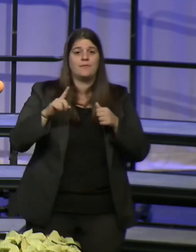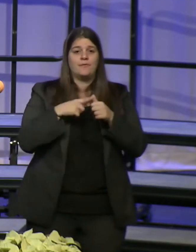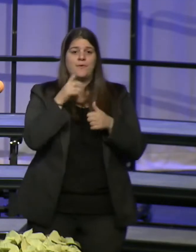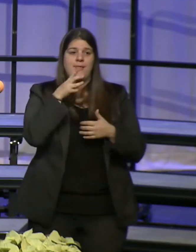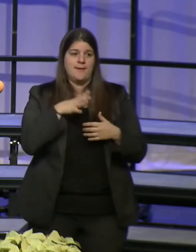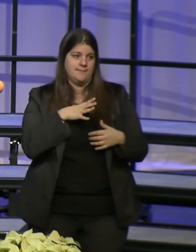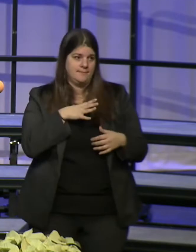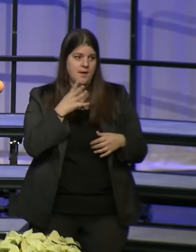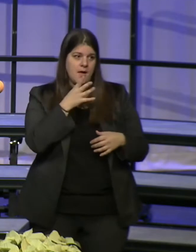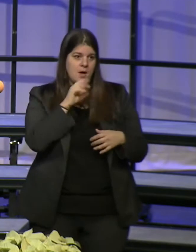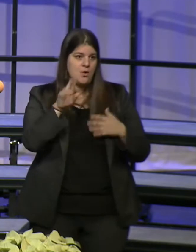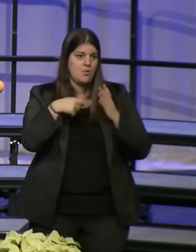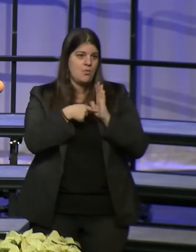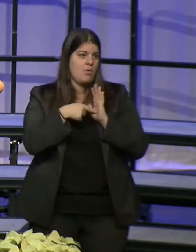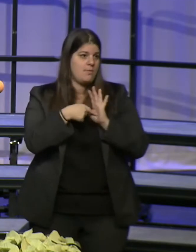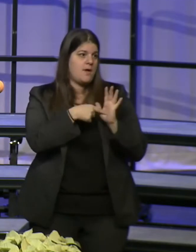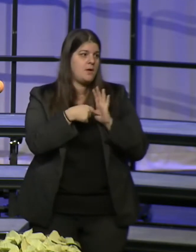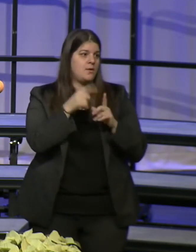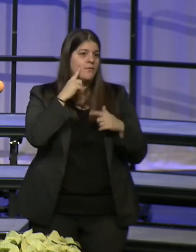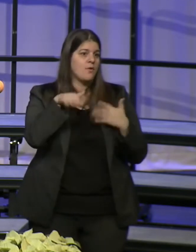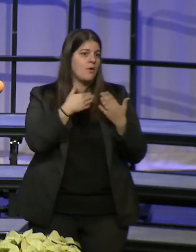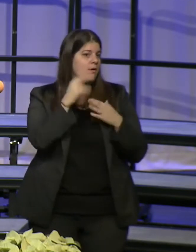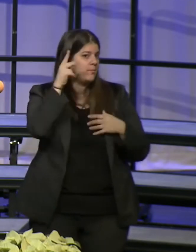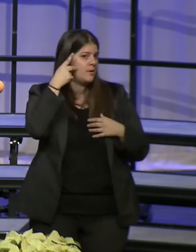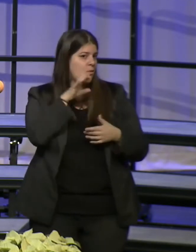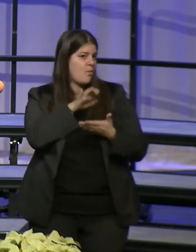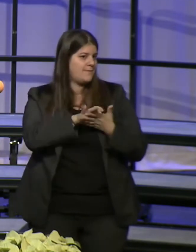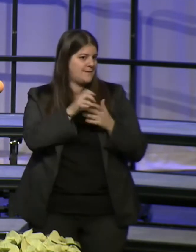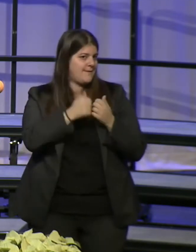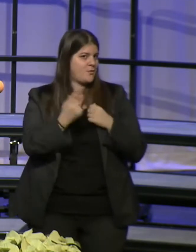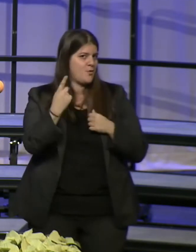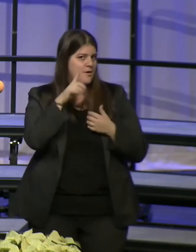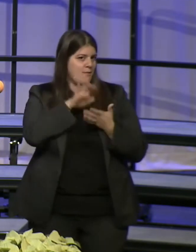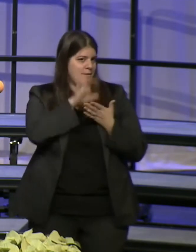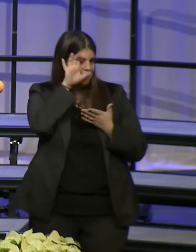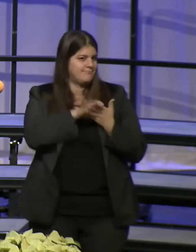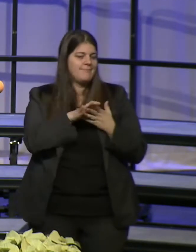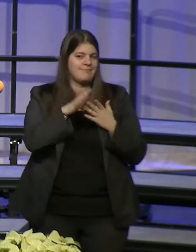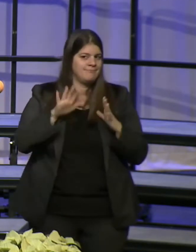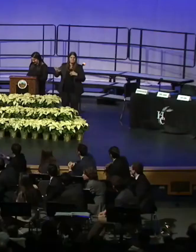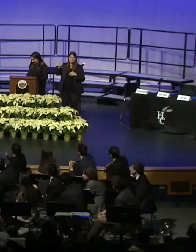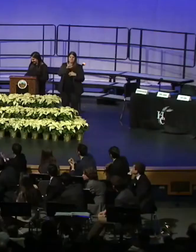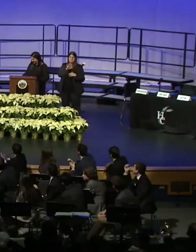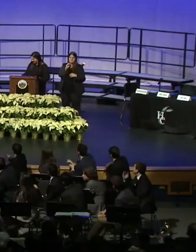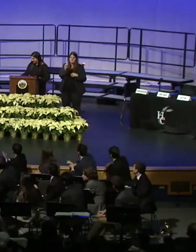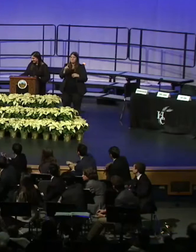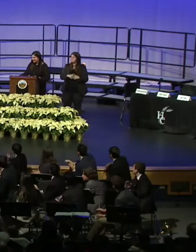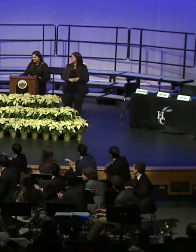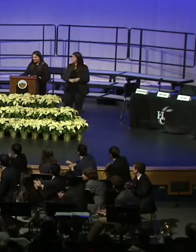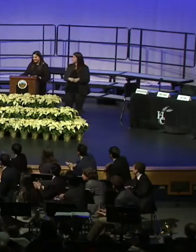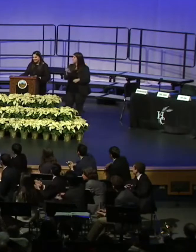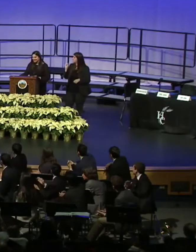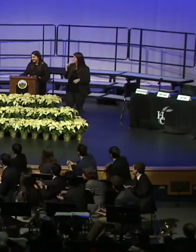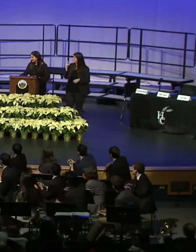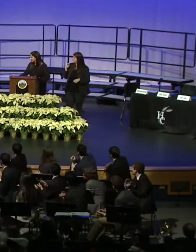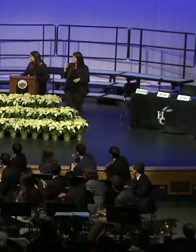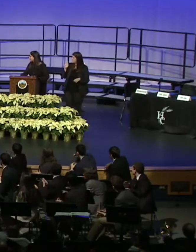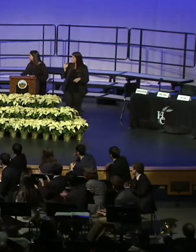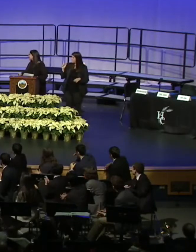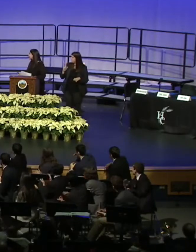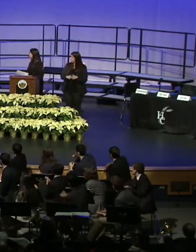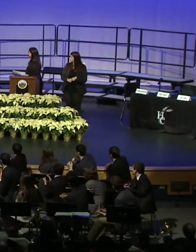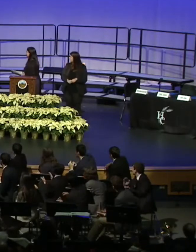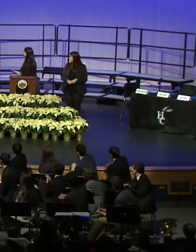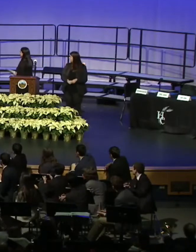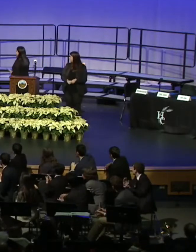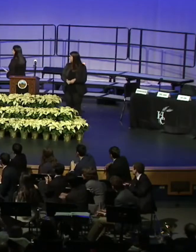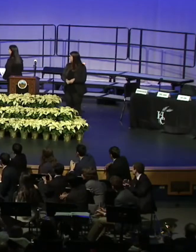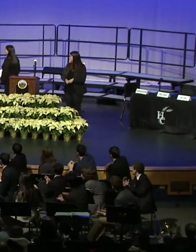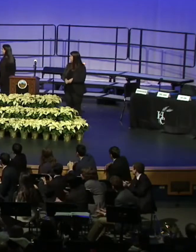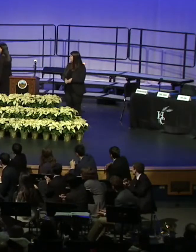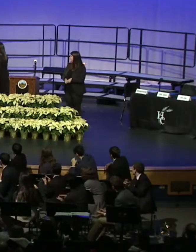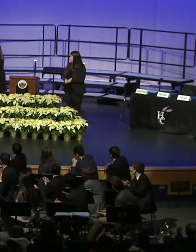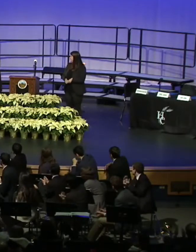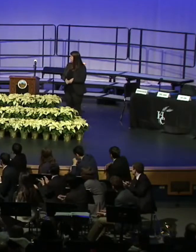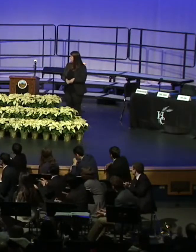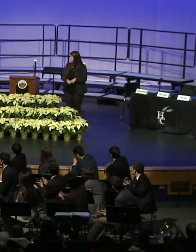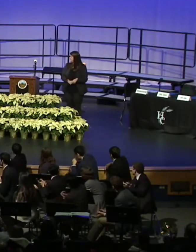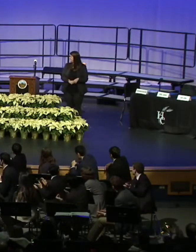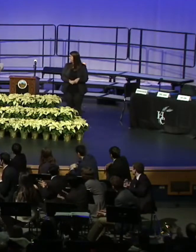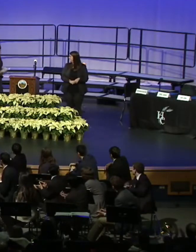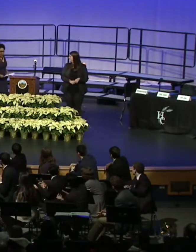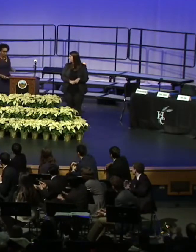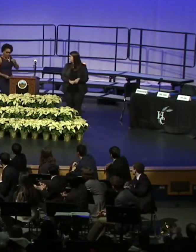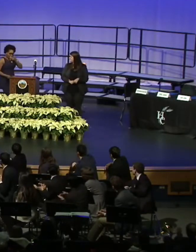and role model for all political spouses everywhere, Shani Ball.